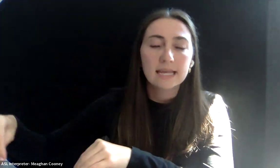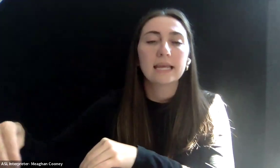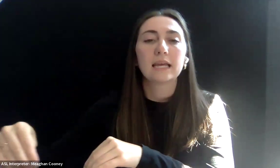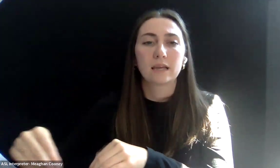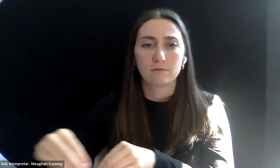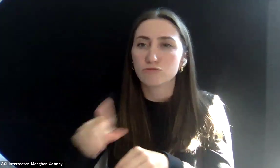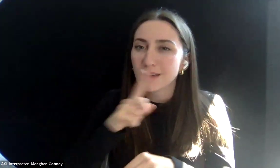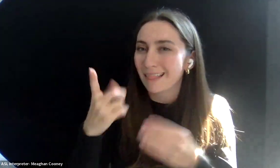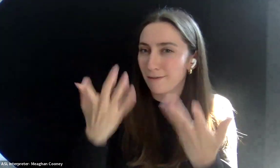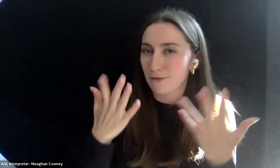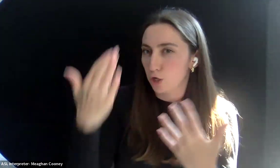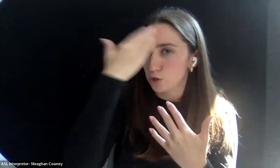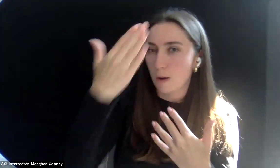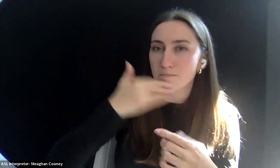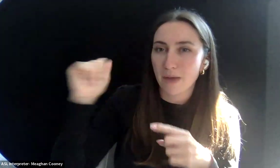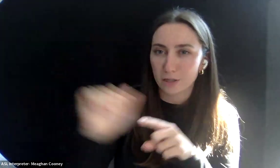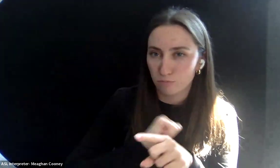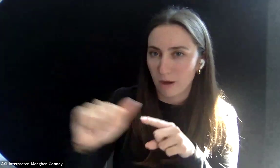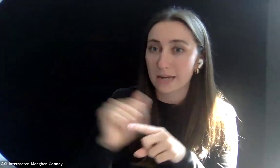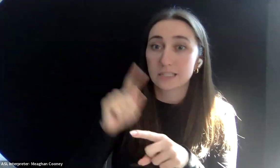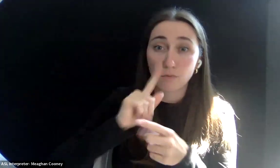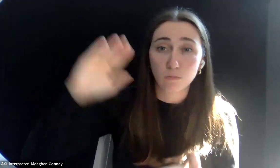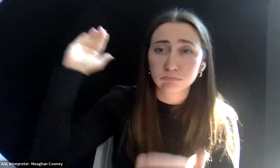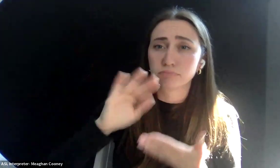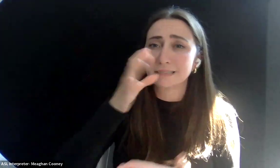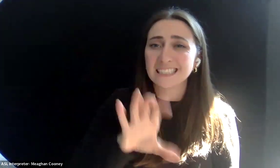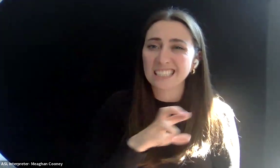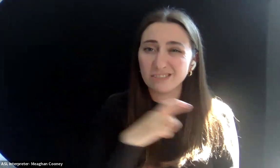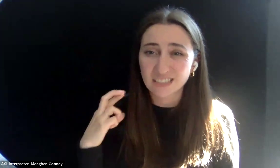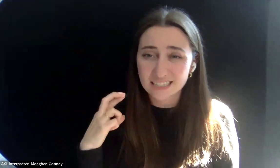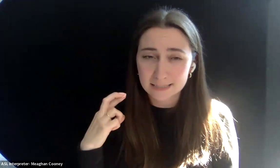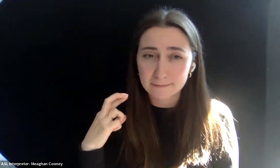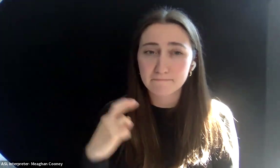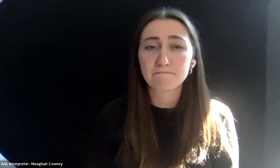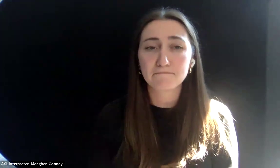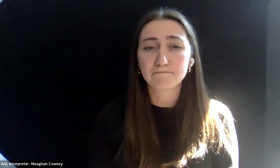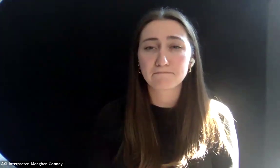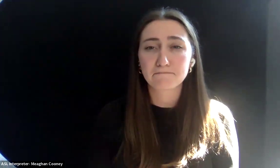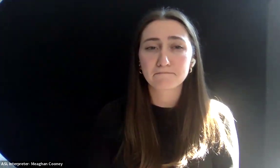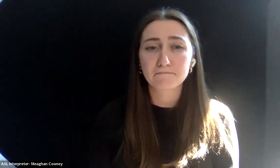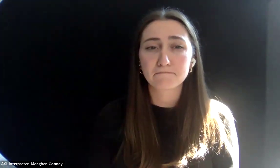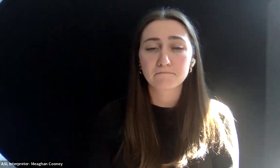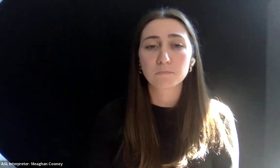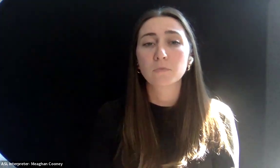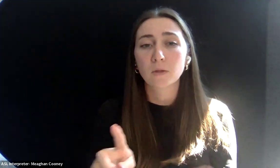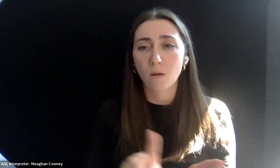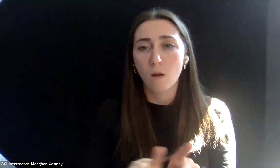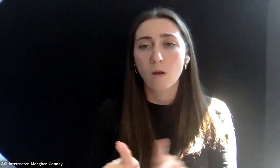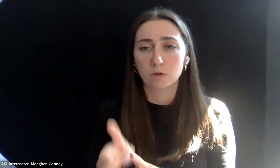known to reduce the heat risks. We're also looking at ways, as I indicated early, their tool is